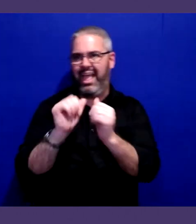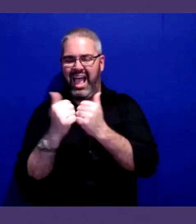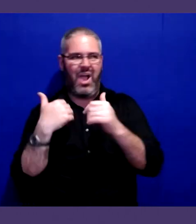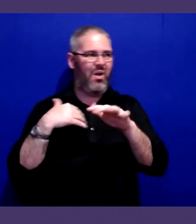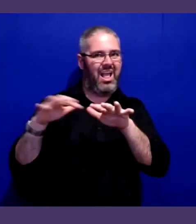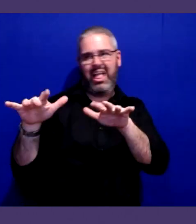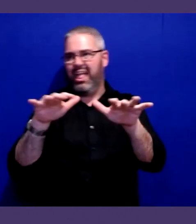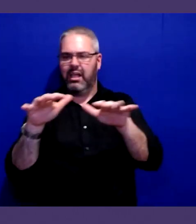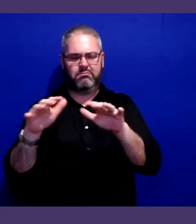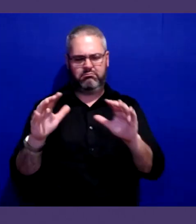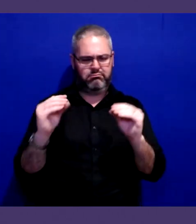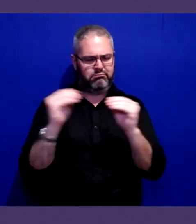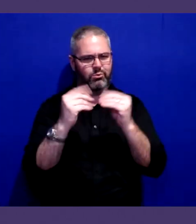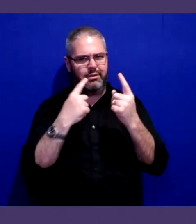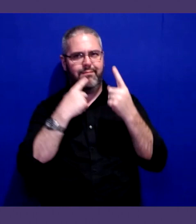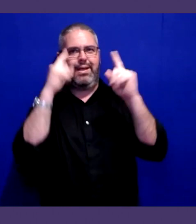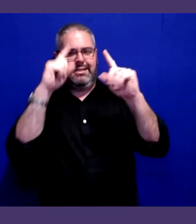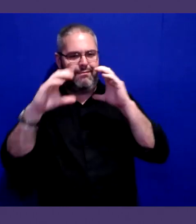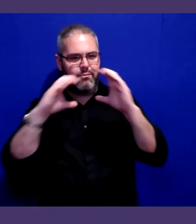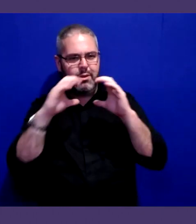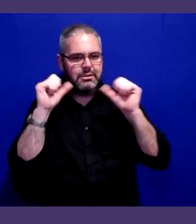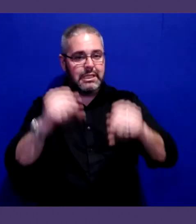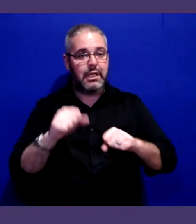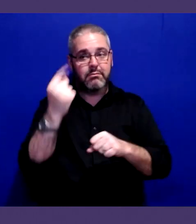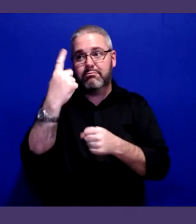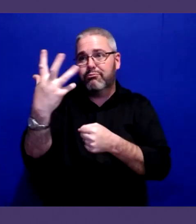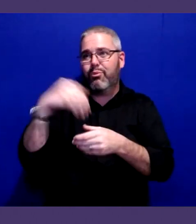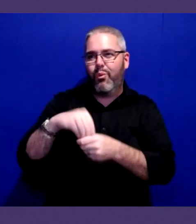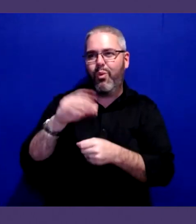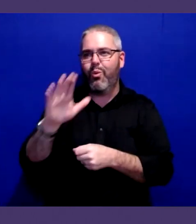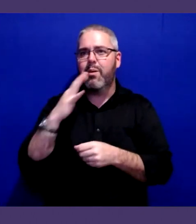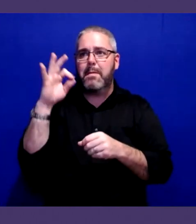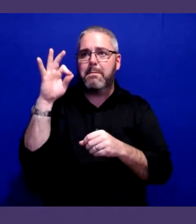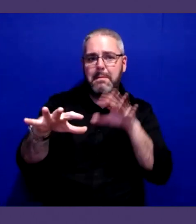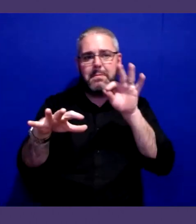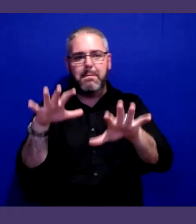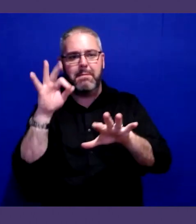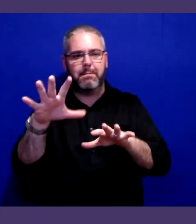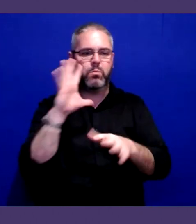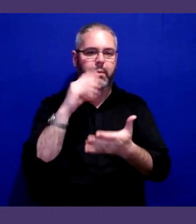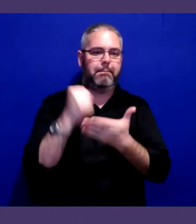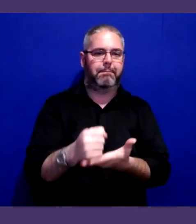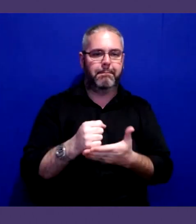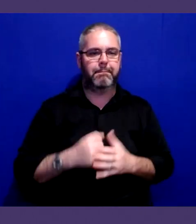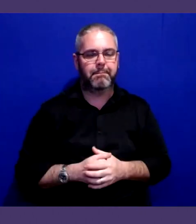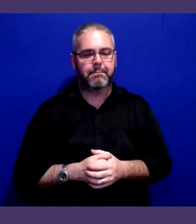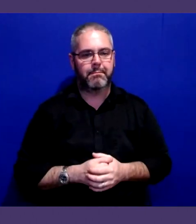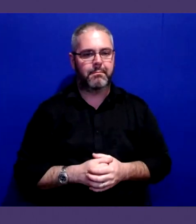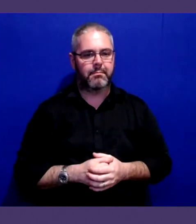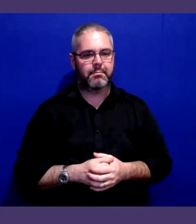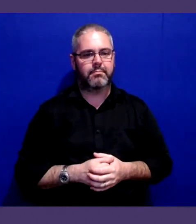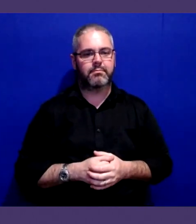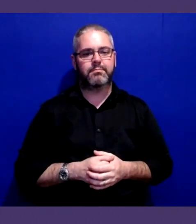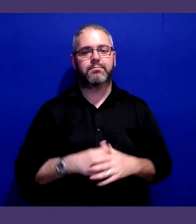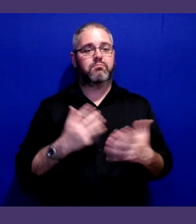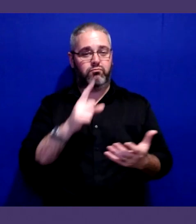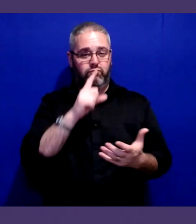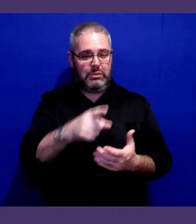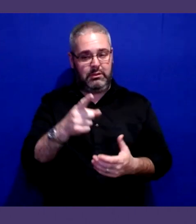communicator by including those little practices in mind. It's something that you need to invest your time into,